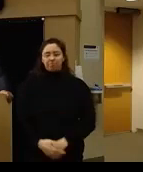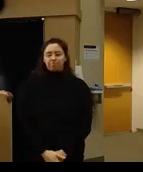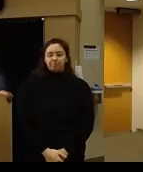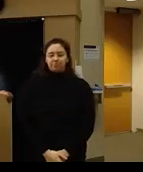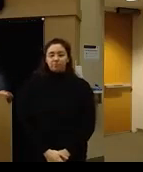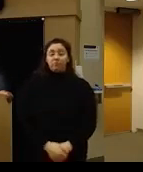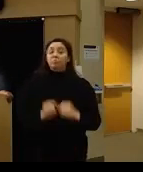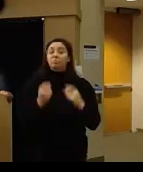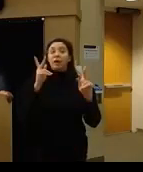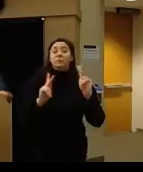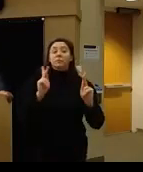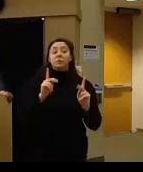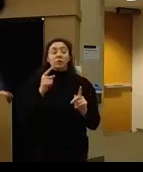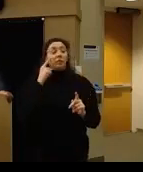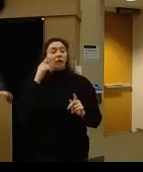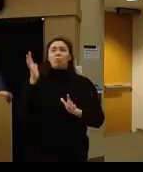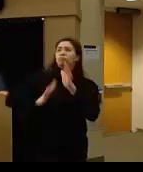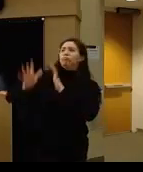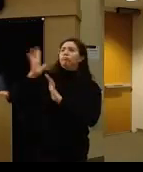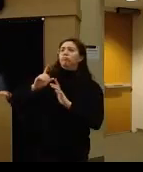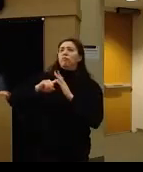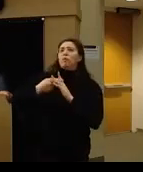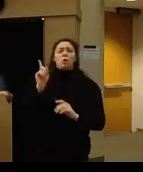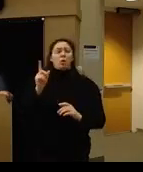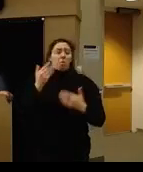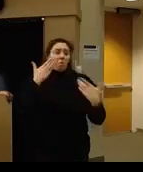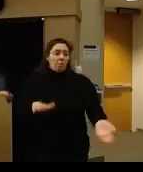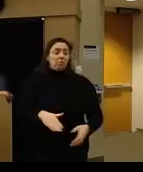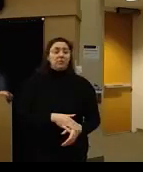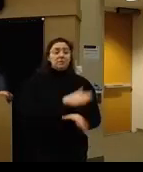of times we don't really know the origin of what we do in Psychology I was always used to telling